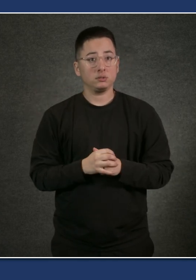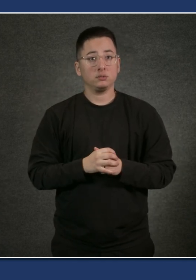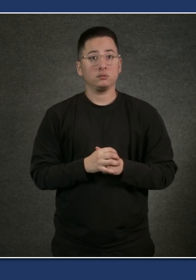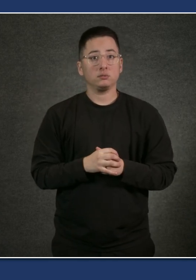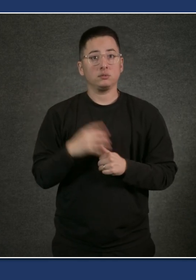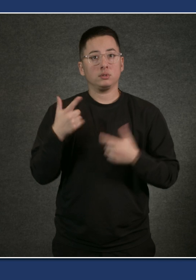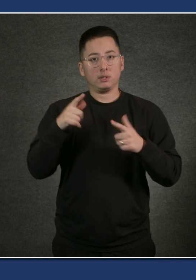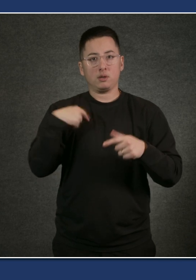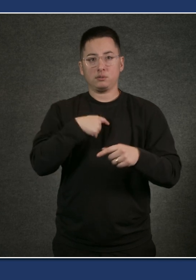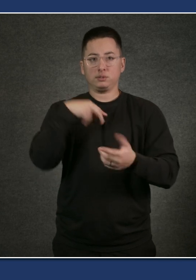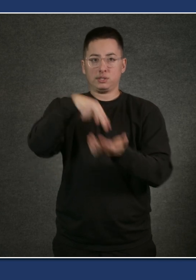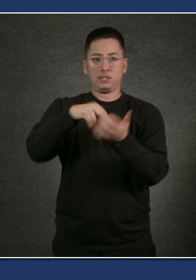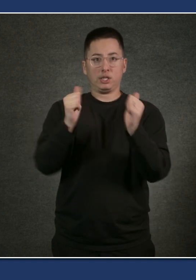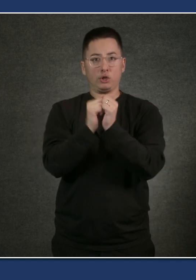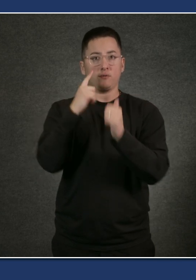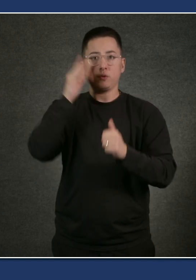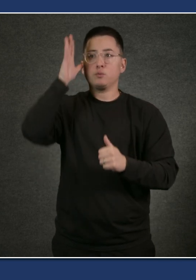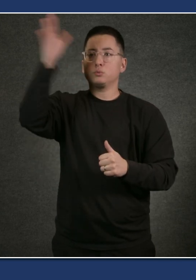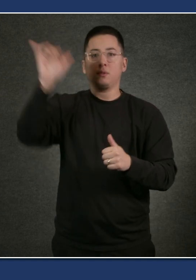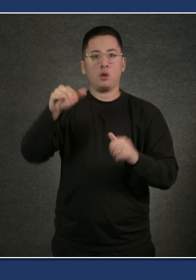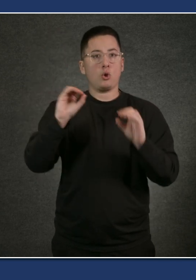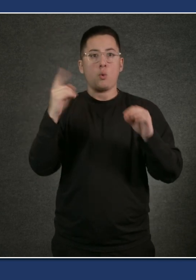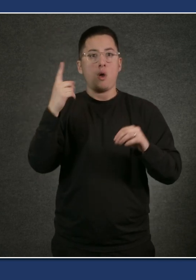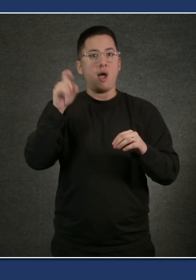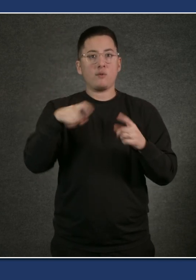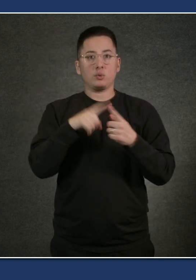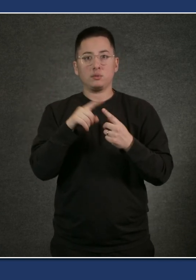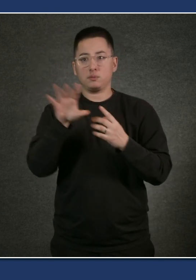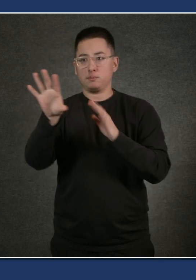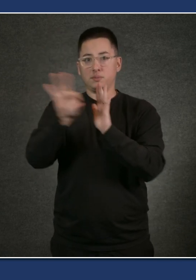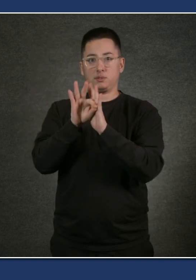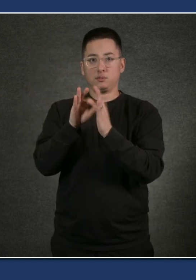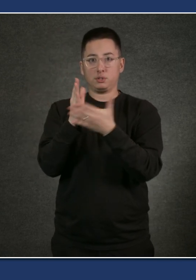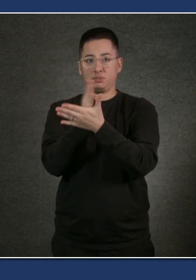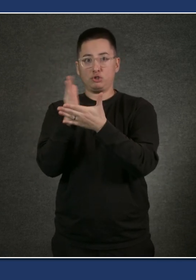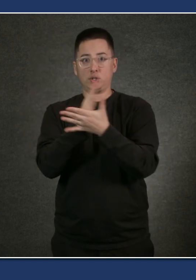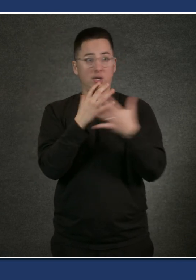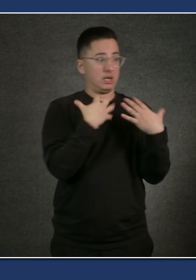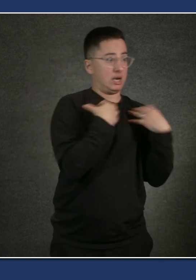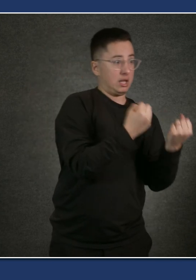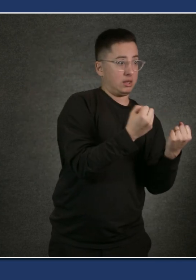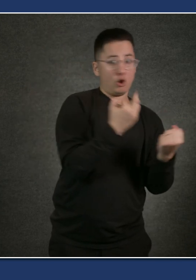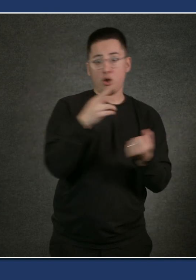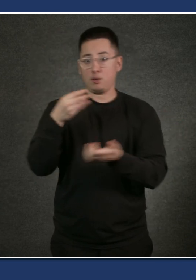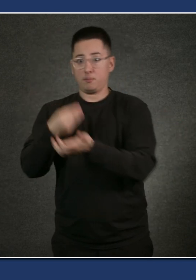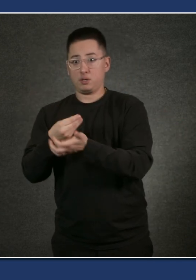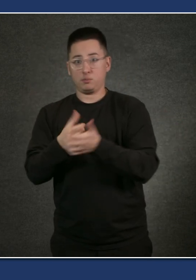where no one has to choose between their health and their financial security.